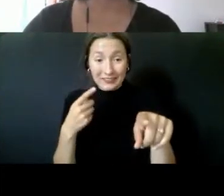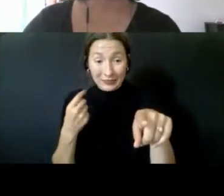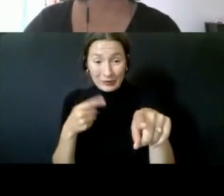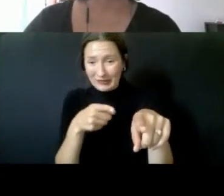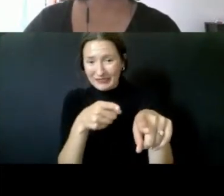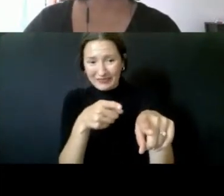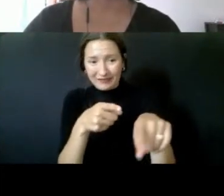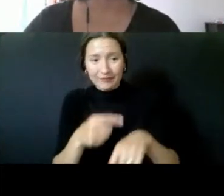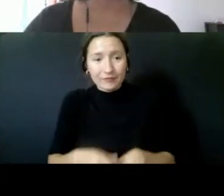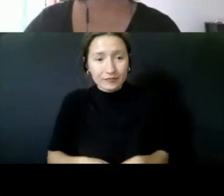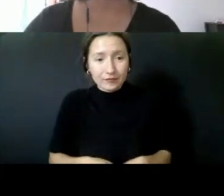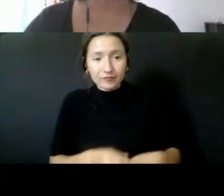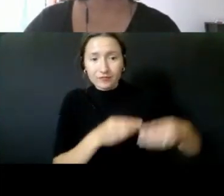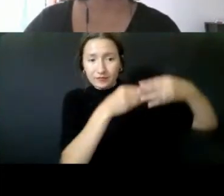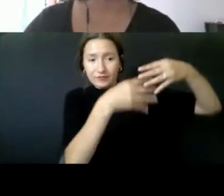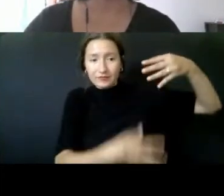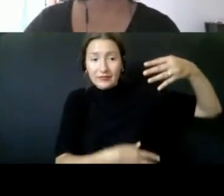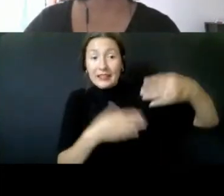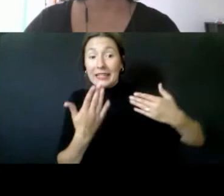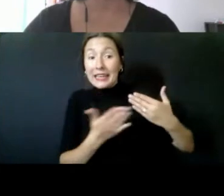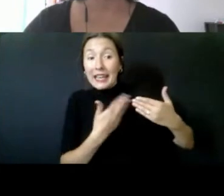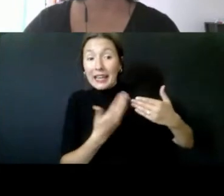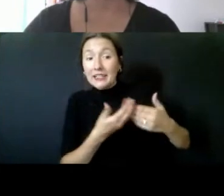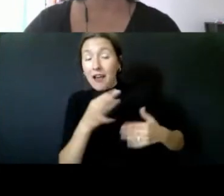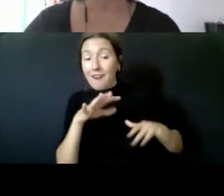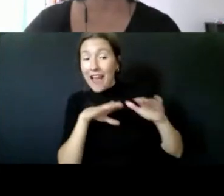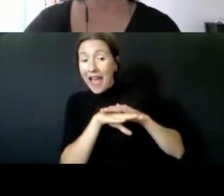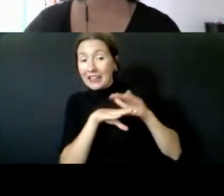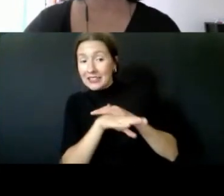i believe in windows 11 it will just be called the accessibility menu